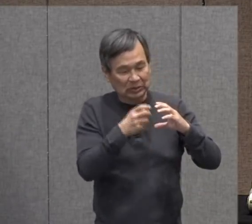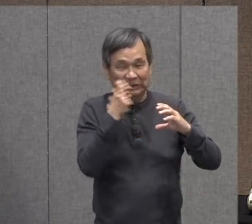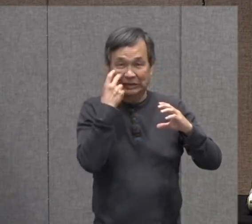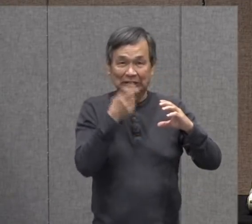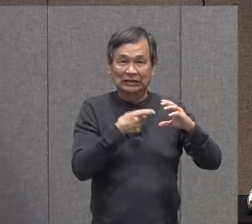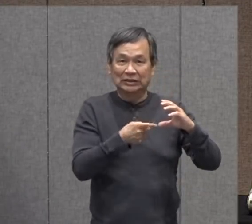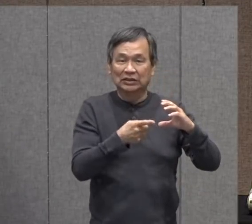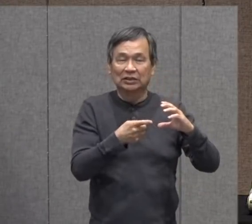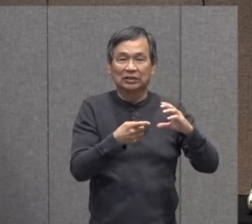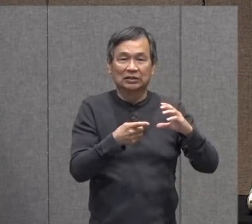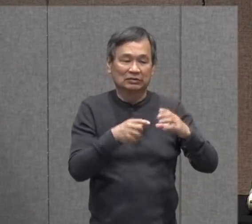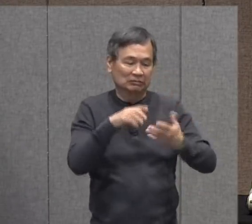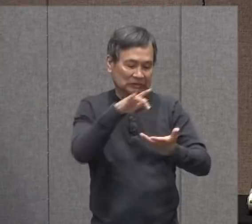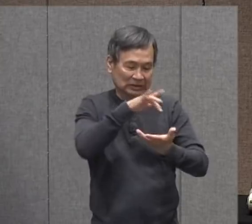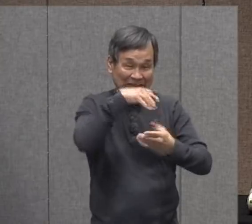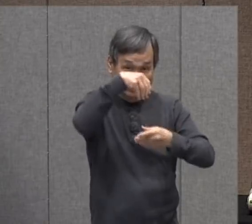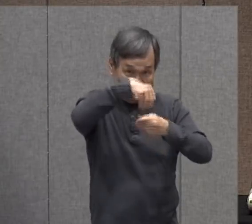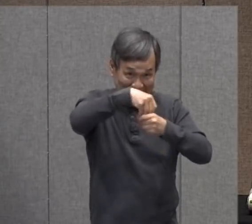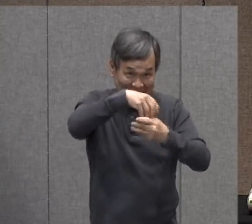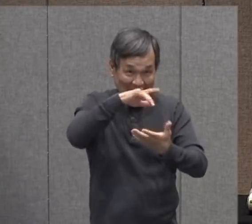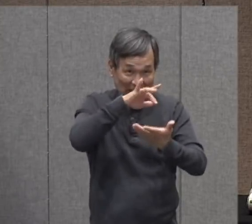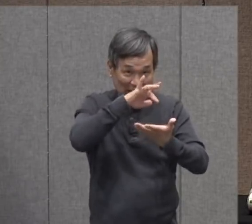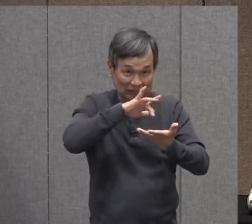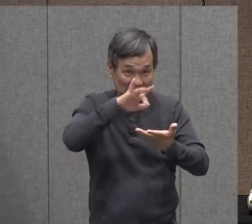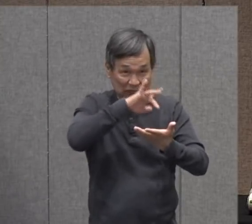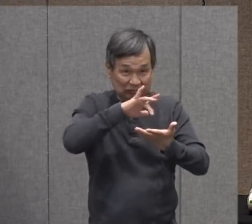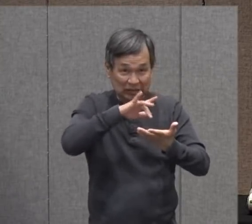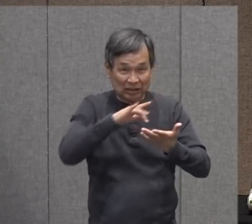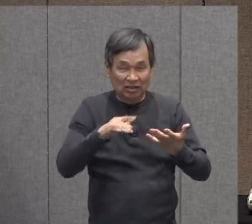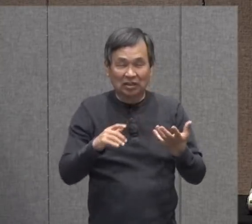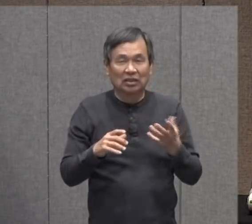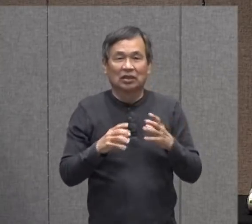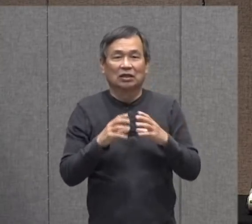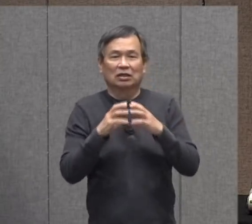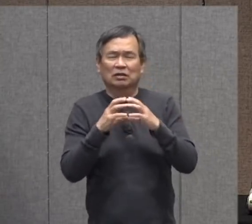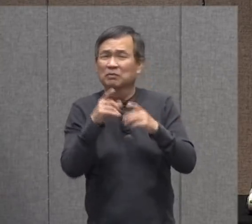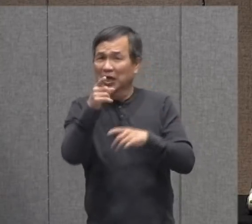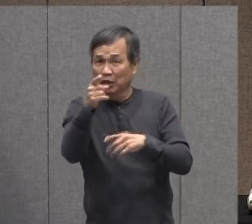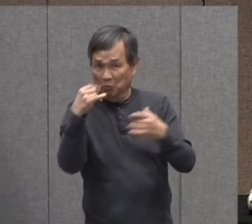It's hollow, it's not solid. Maybe you've used this before to play with.